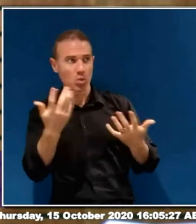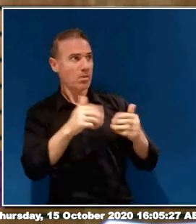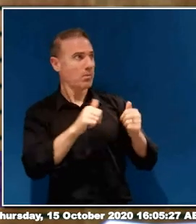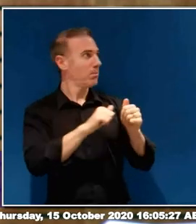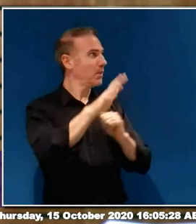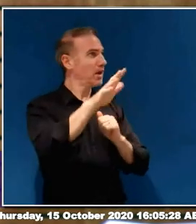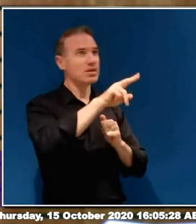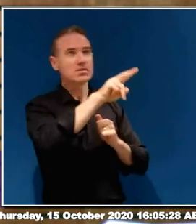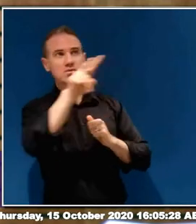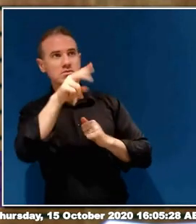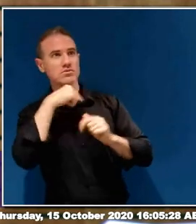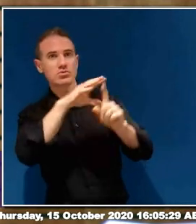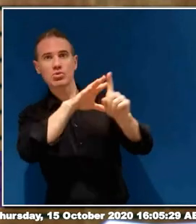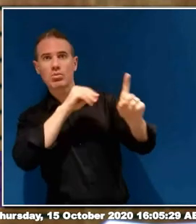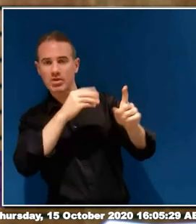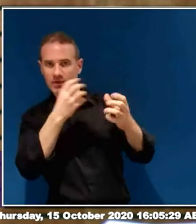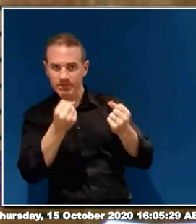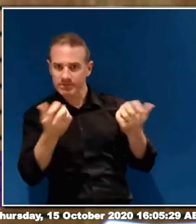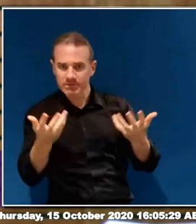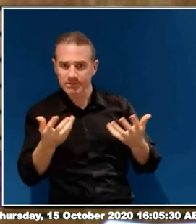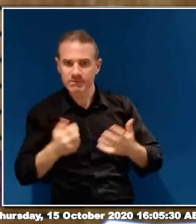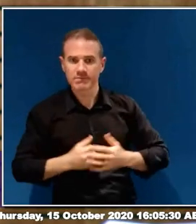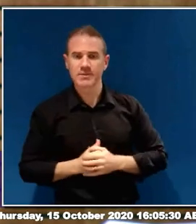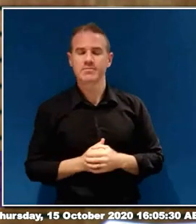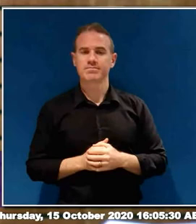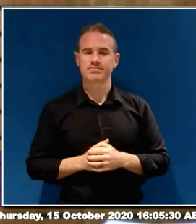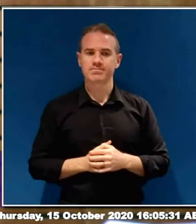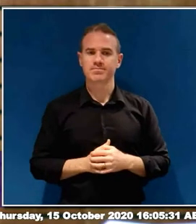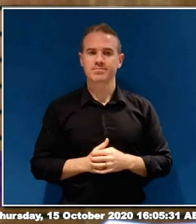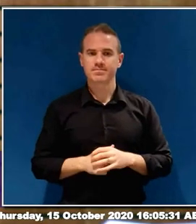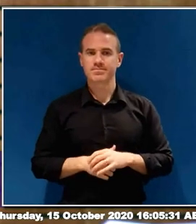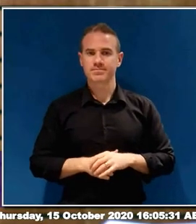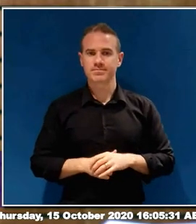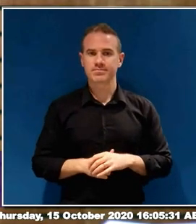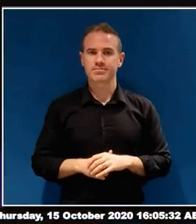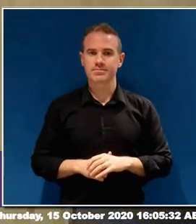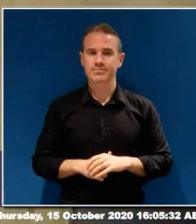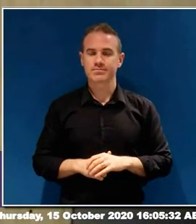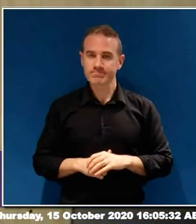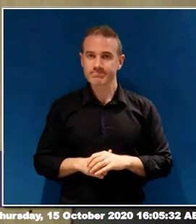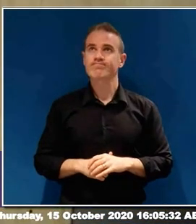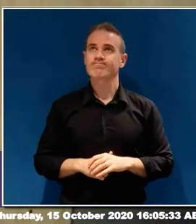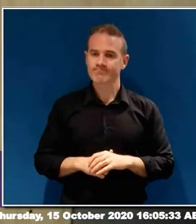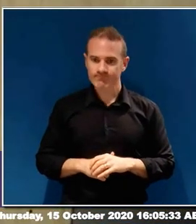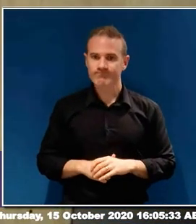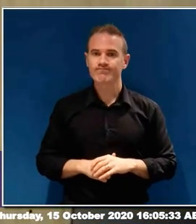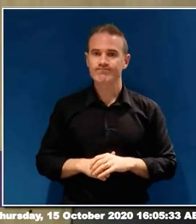OK, so actually, there are places where things are working.